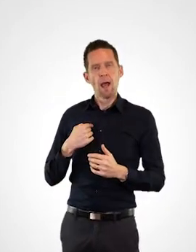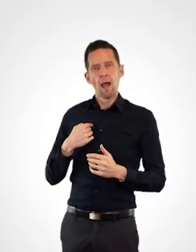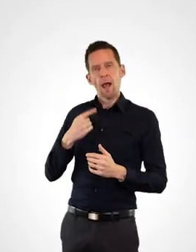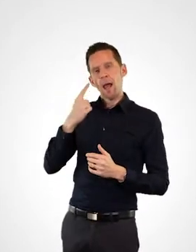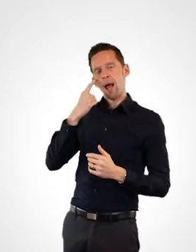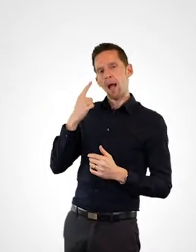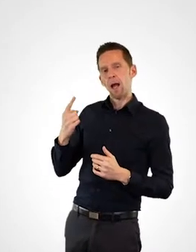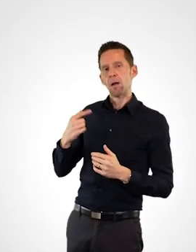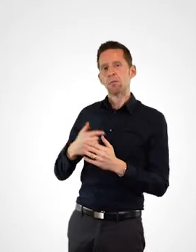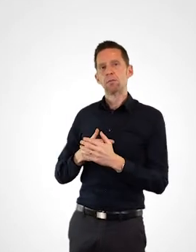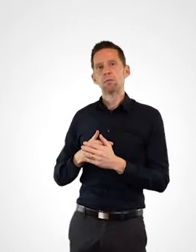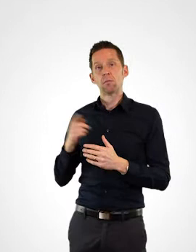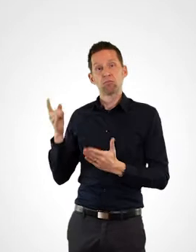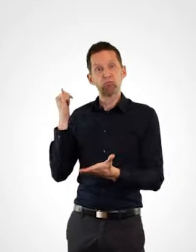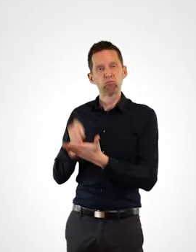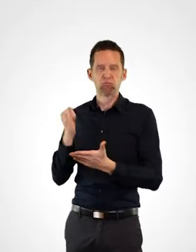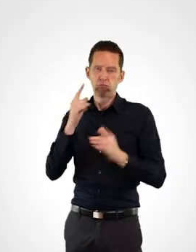and notice that there's no way they can be unsuccessful.